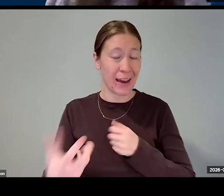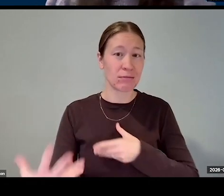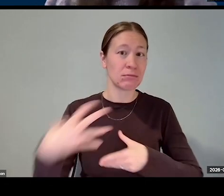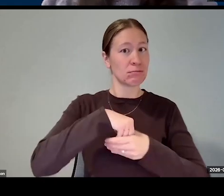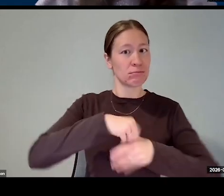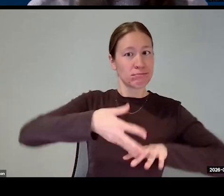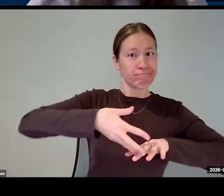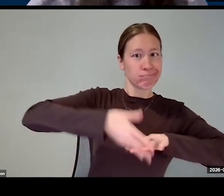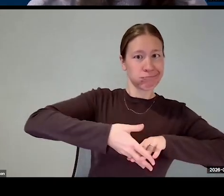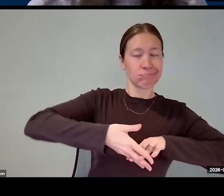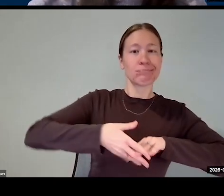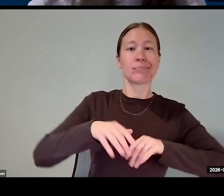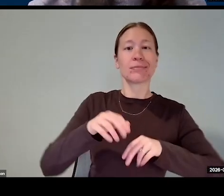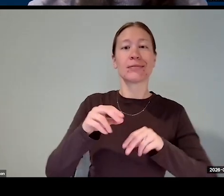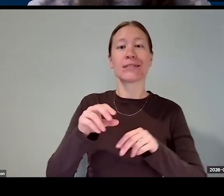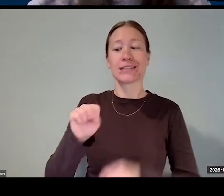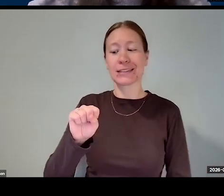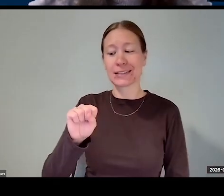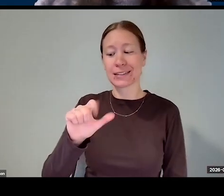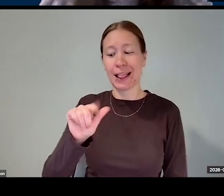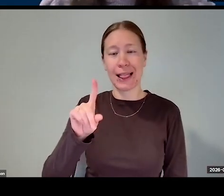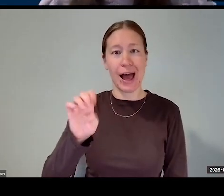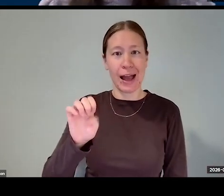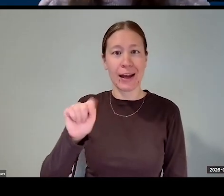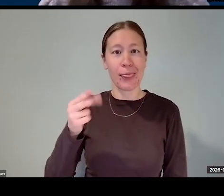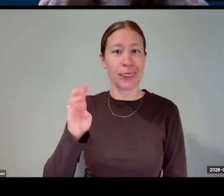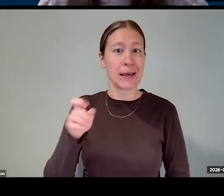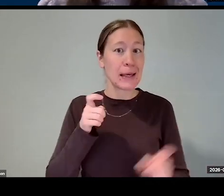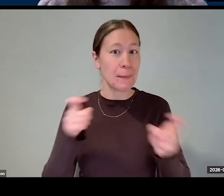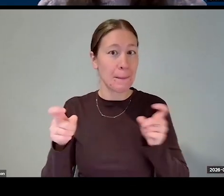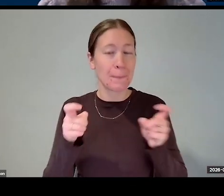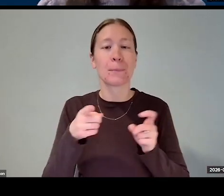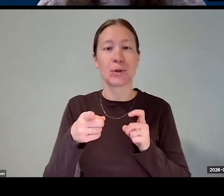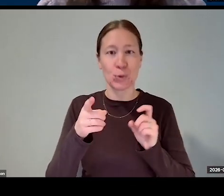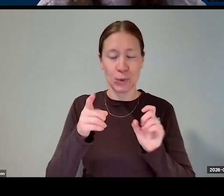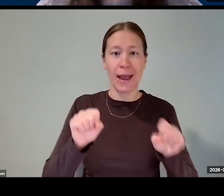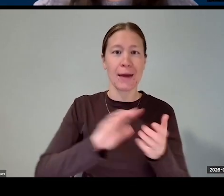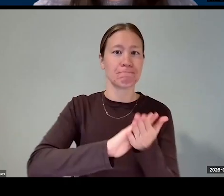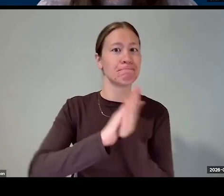This will make them part of the background of your slide and you don't need to add alt text in that case.